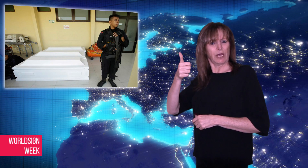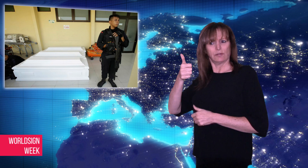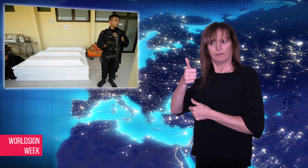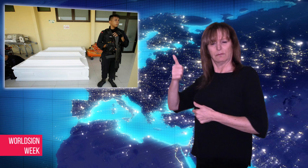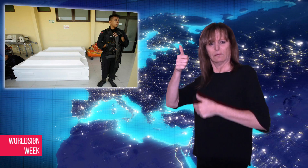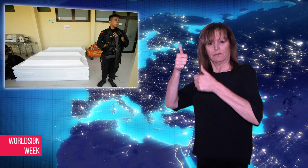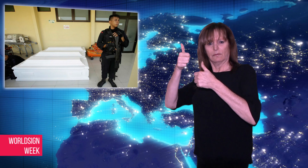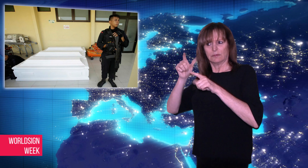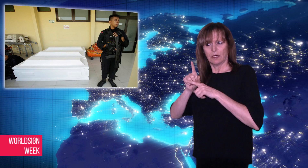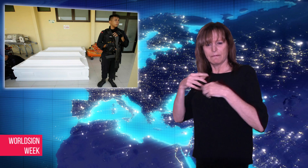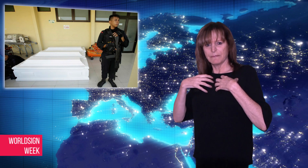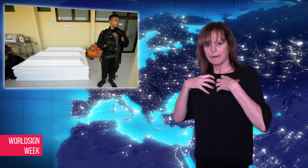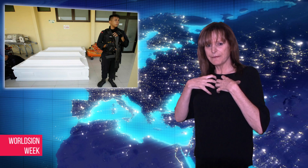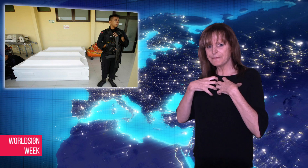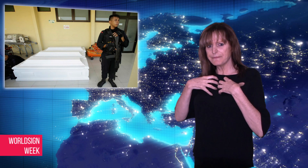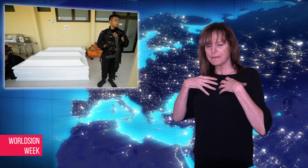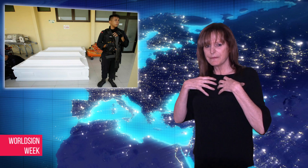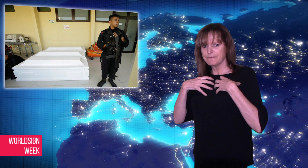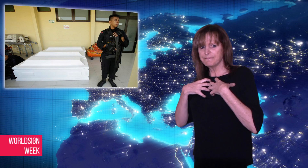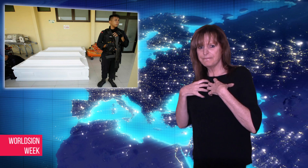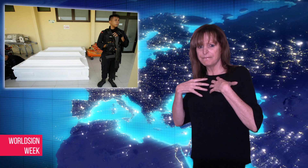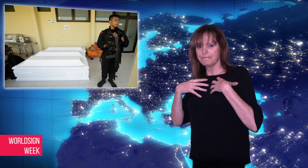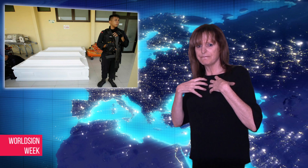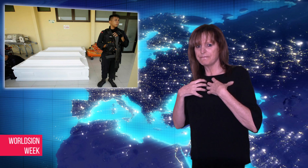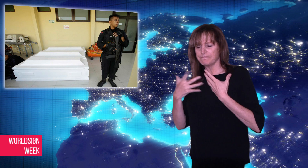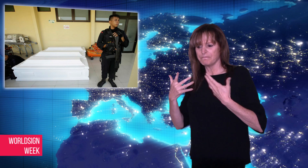militants who fought in Syria and